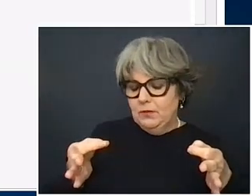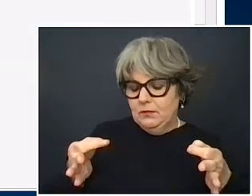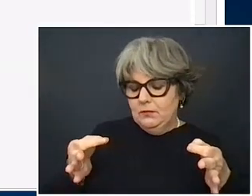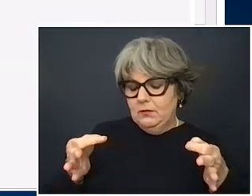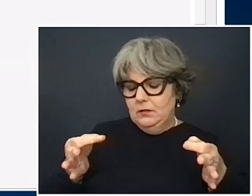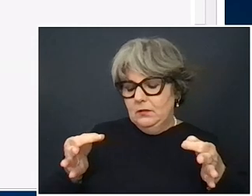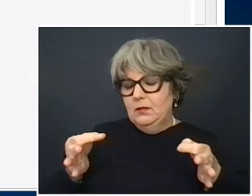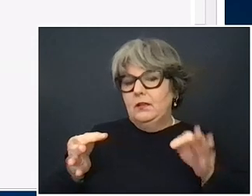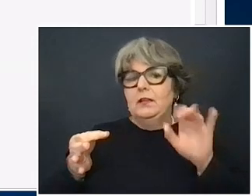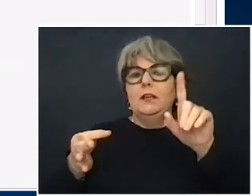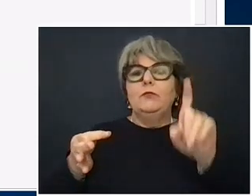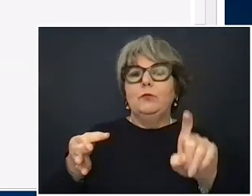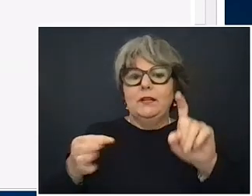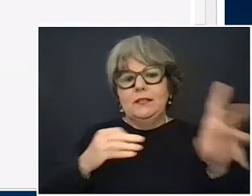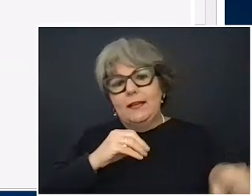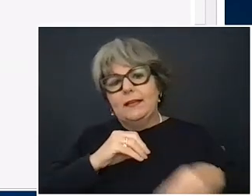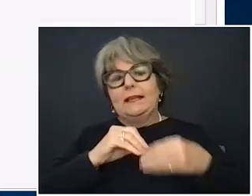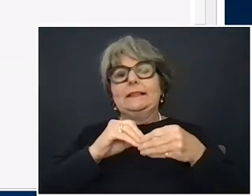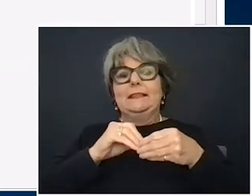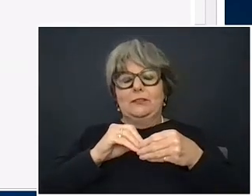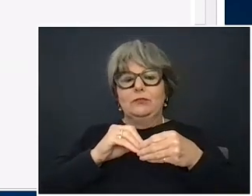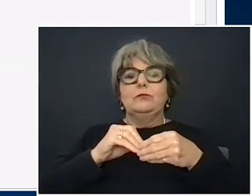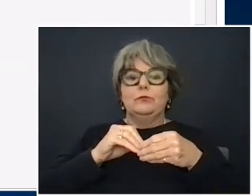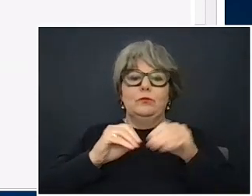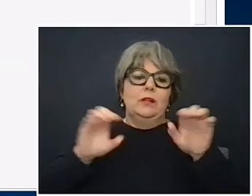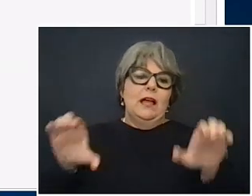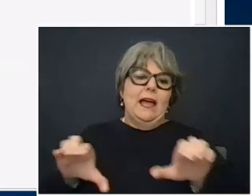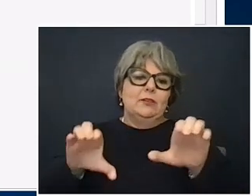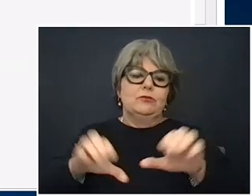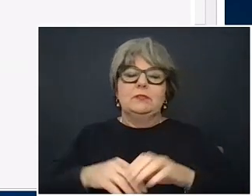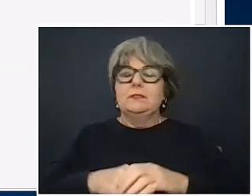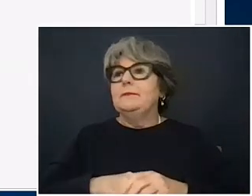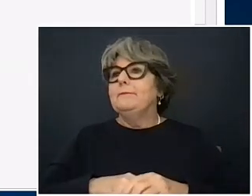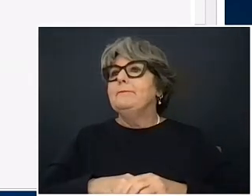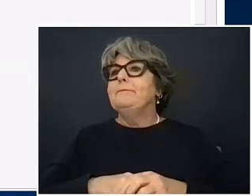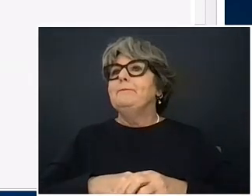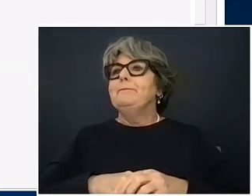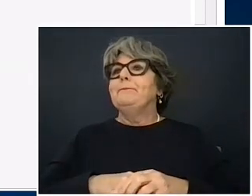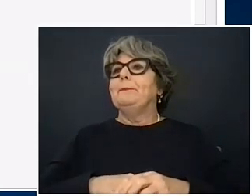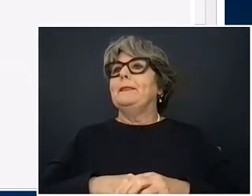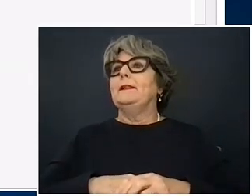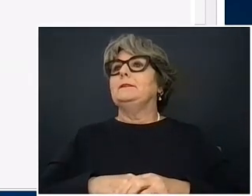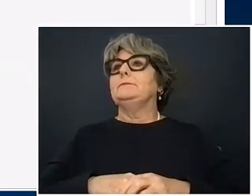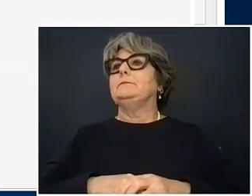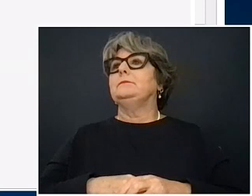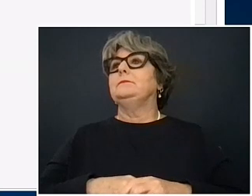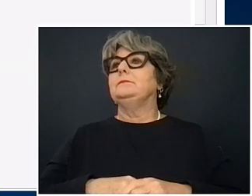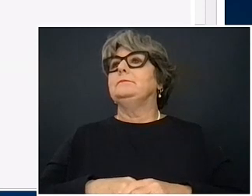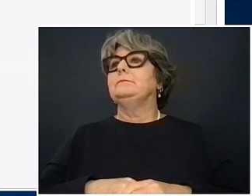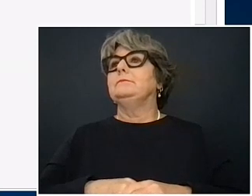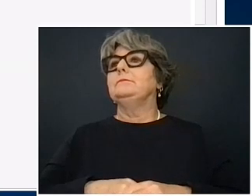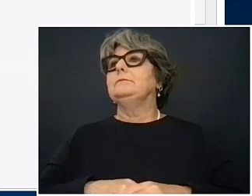take some additional action. And then I think the thing that I left out before, we're talking about one of the